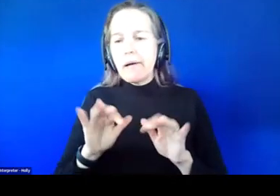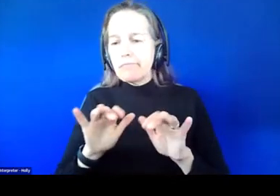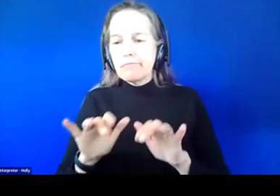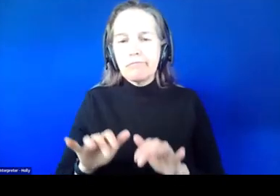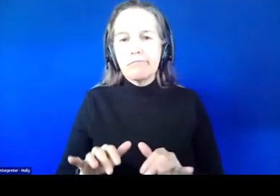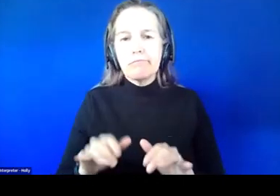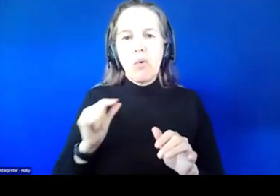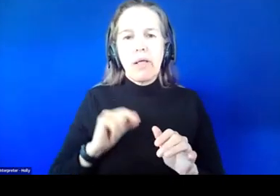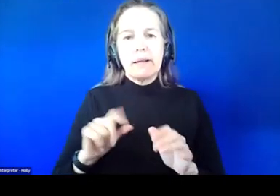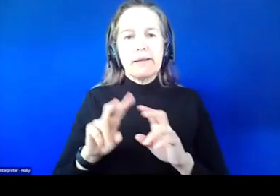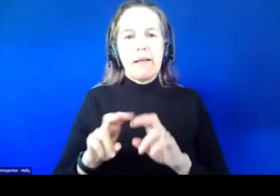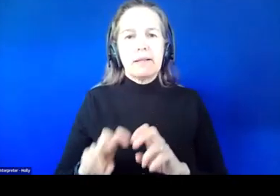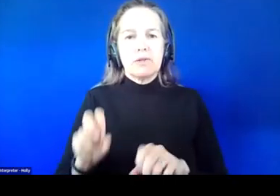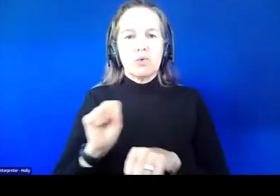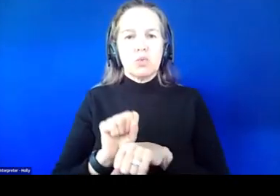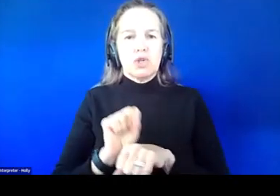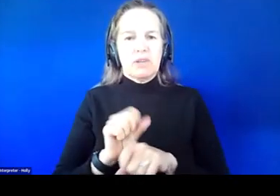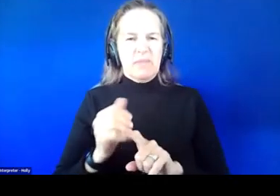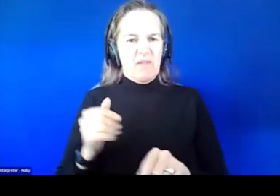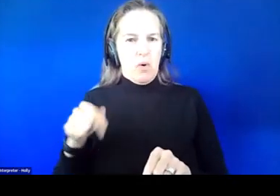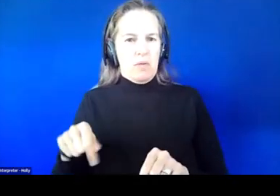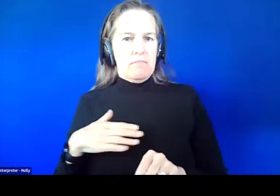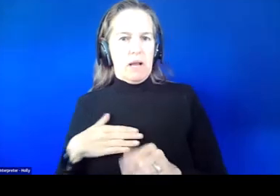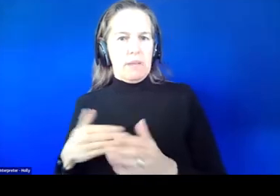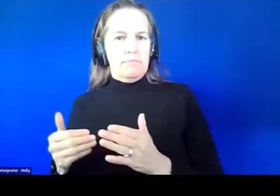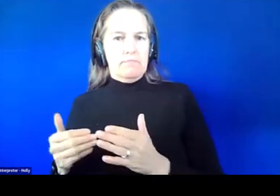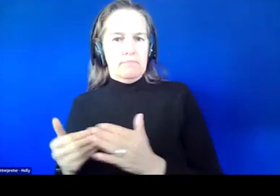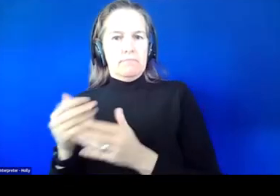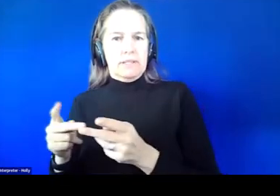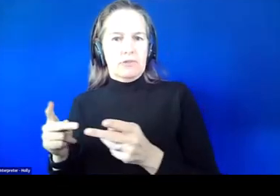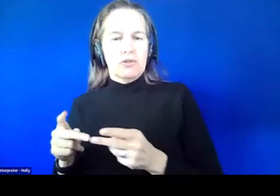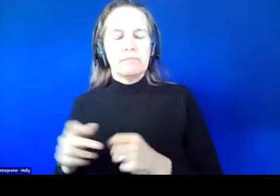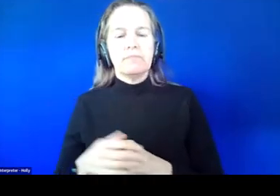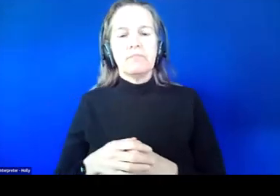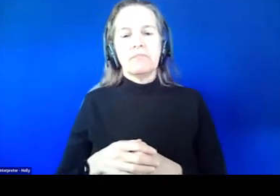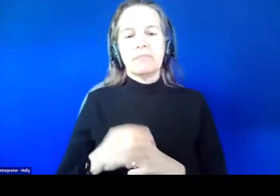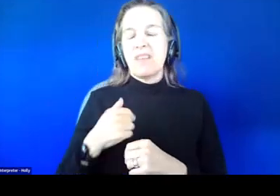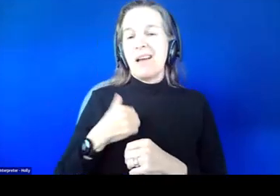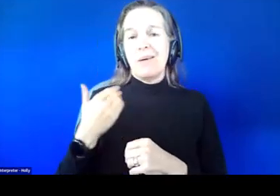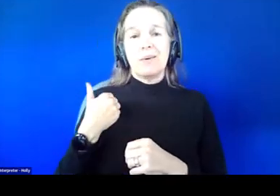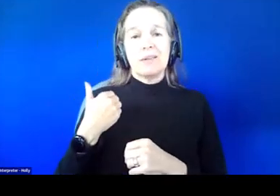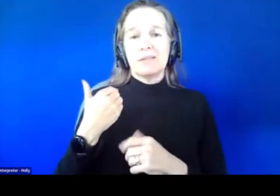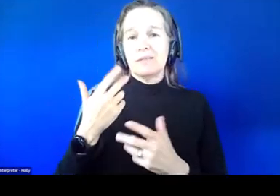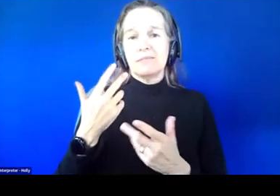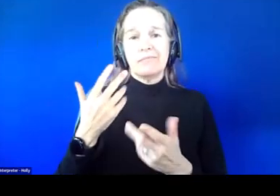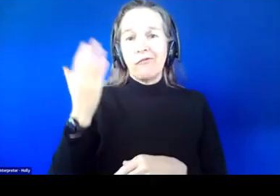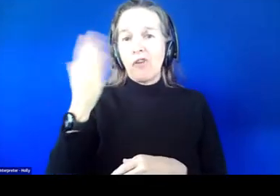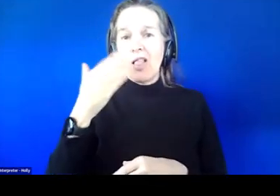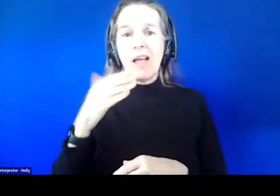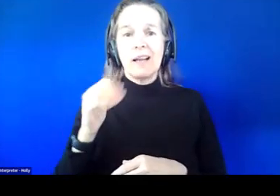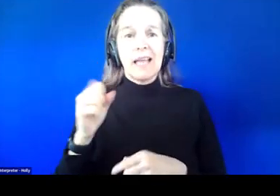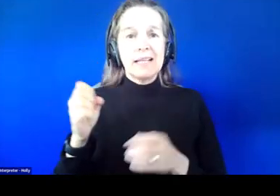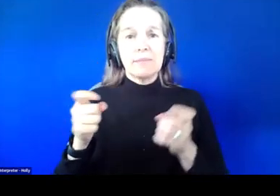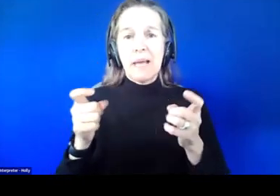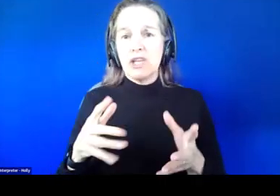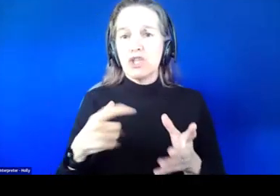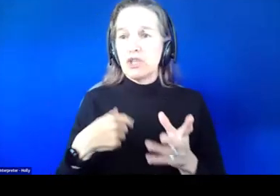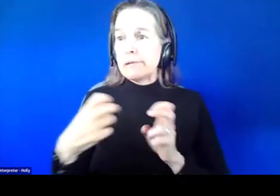project director position. I was a frontline case manager supporting folks in their transition planning out